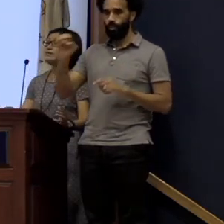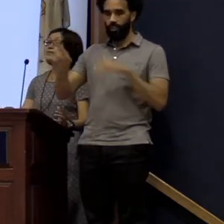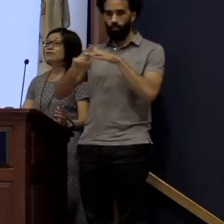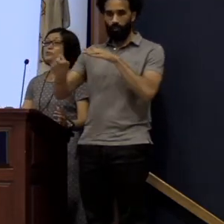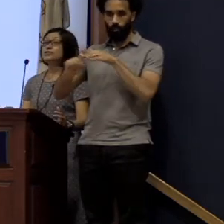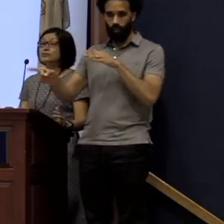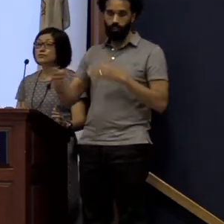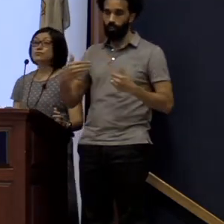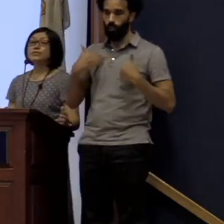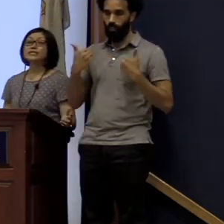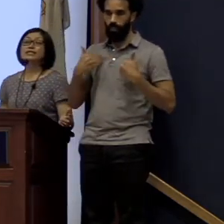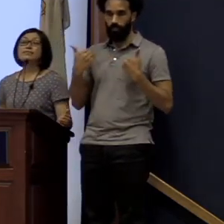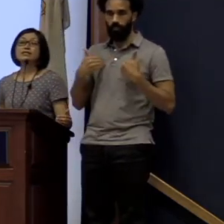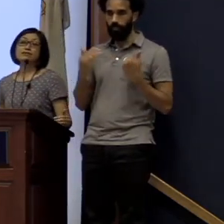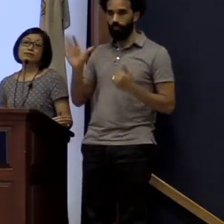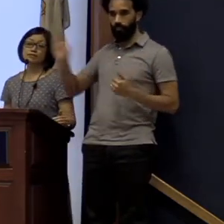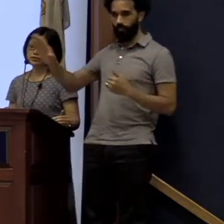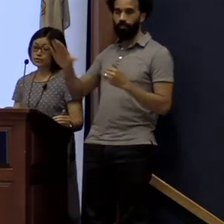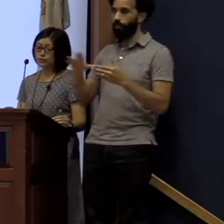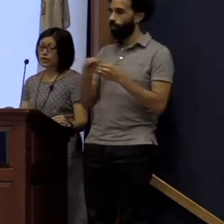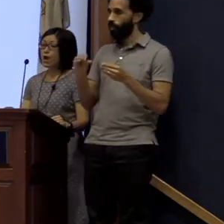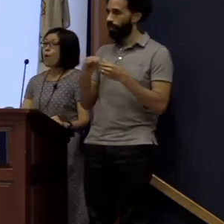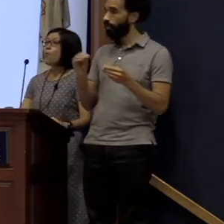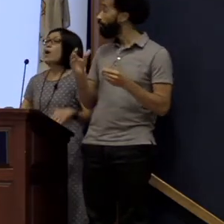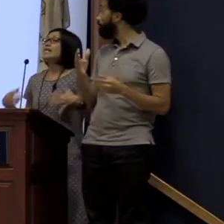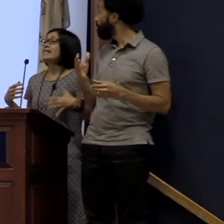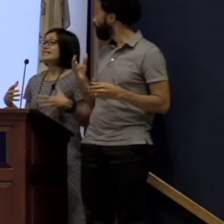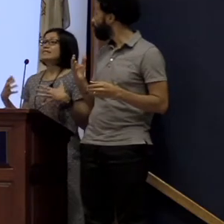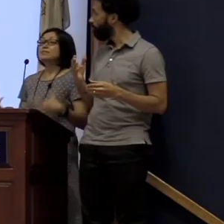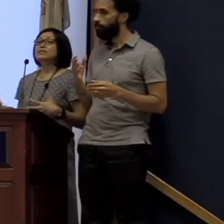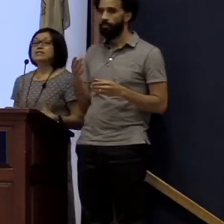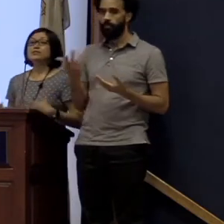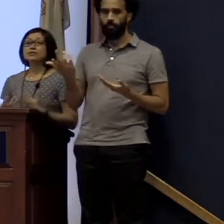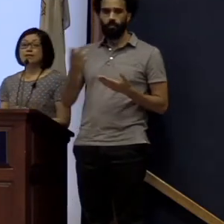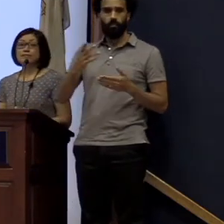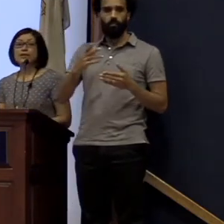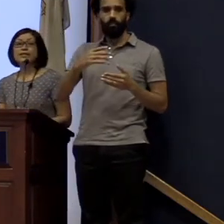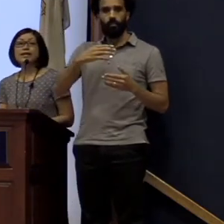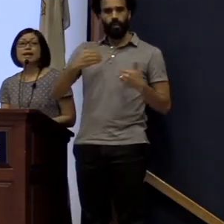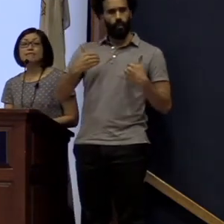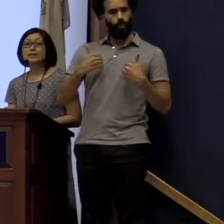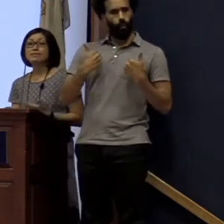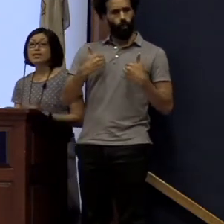refugee youth, recently resettled refugee youth, what is community to them when they have been marginalized